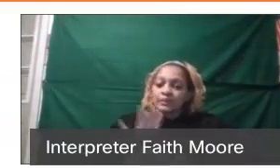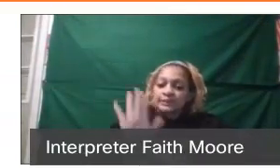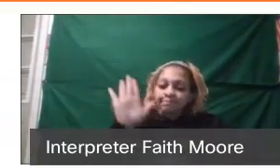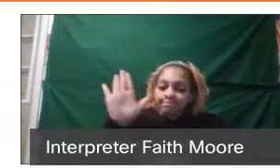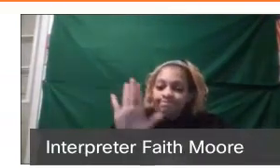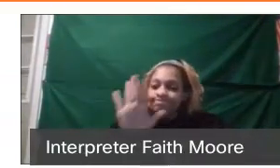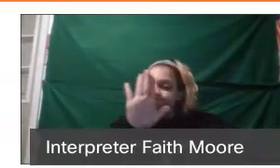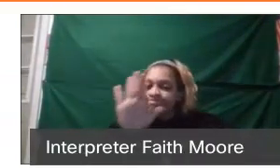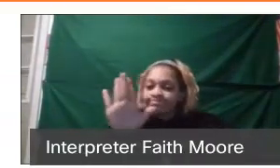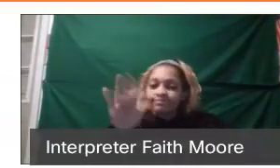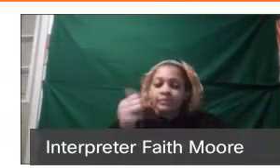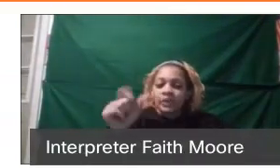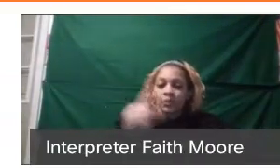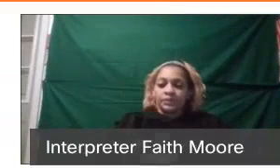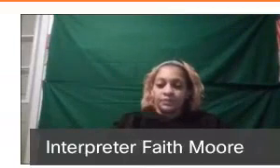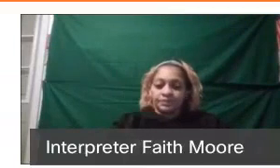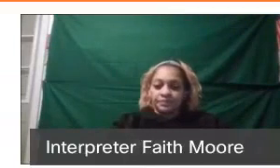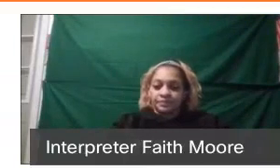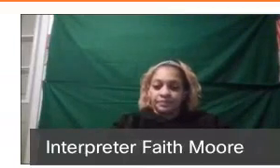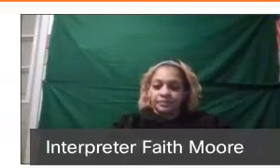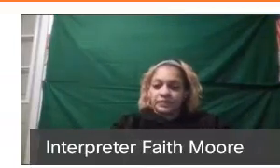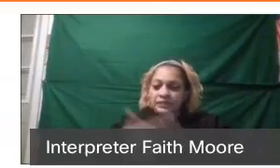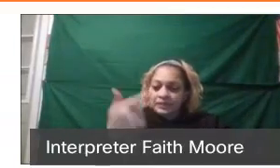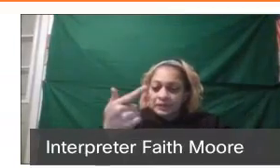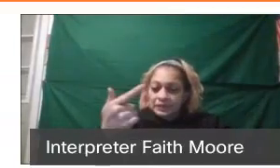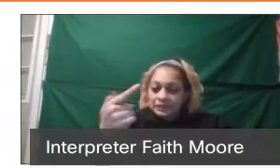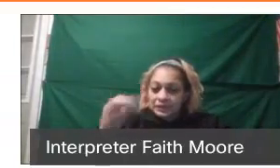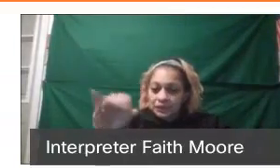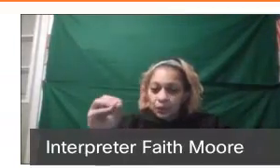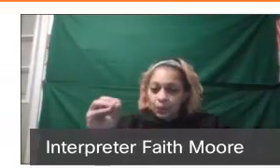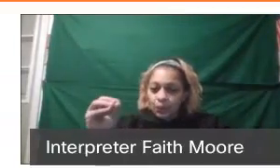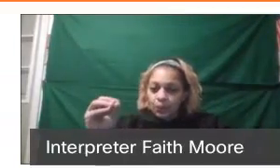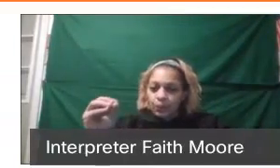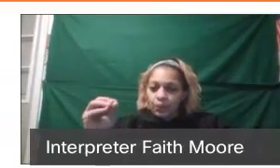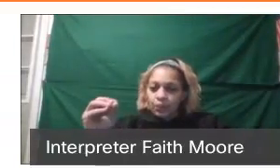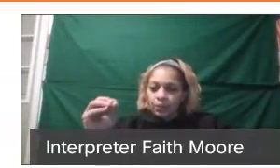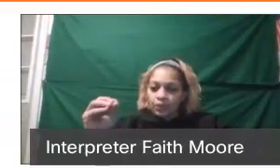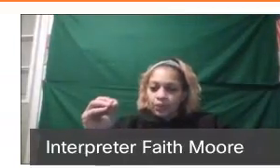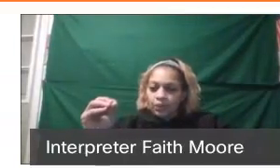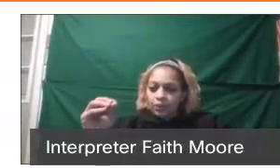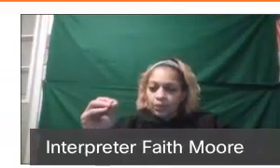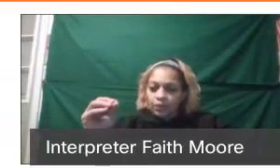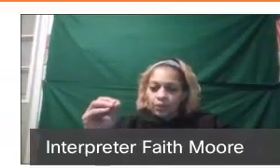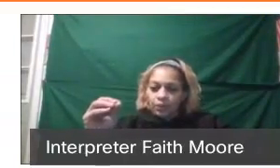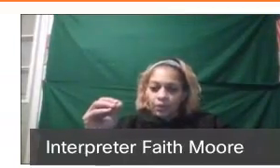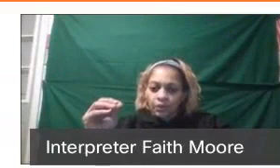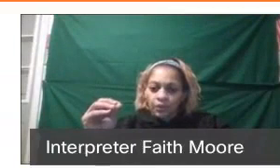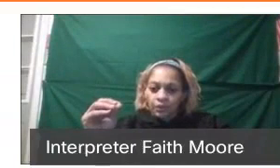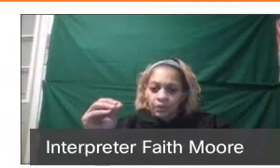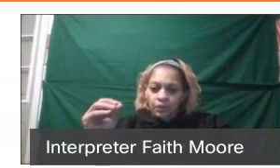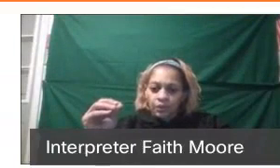You I'm sorry pressing names you my, my, with you my like.